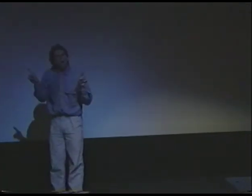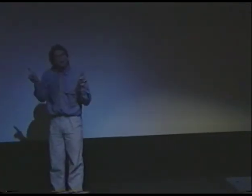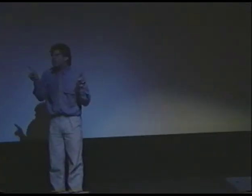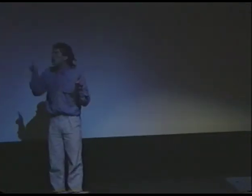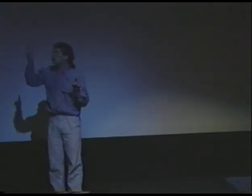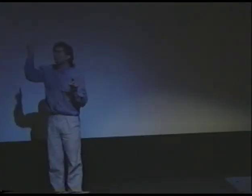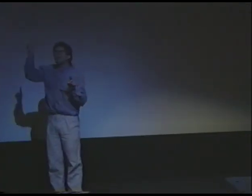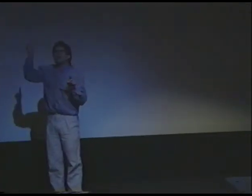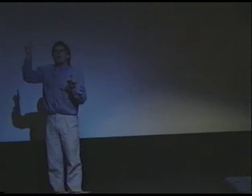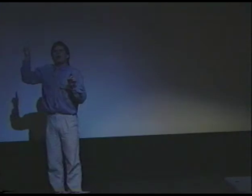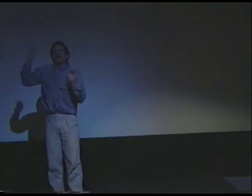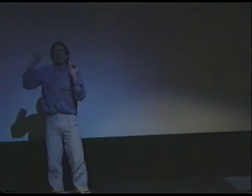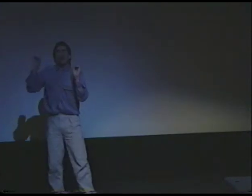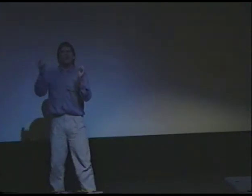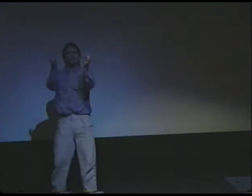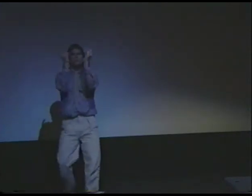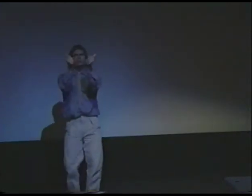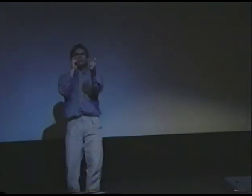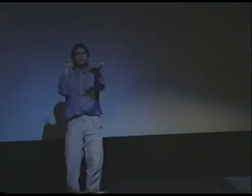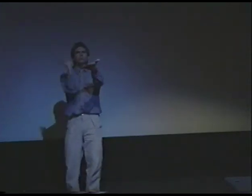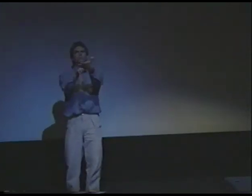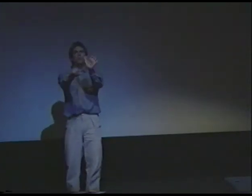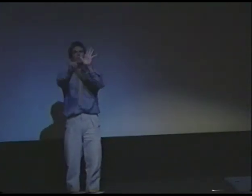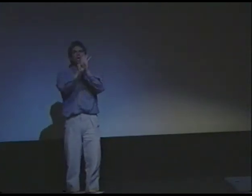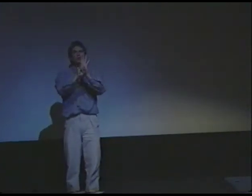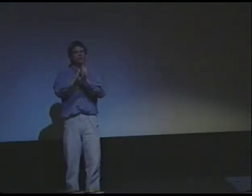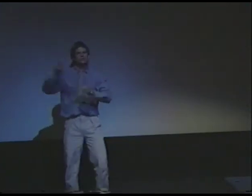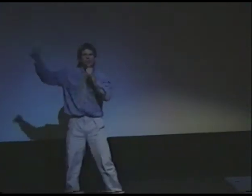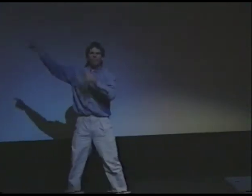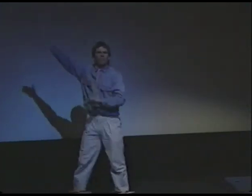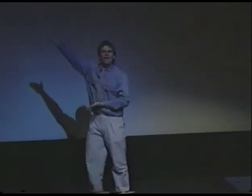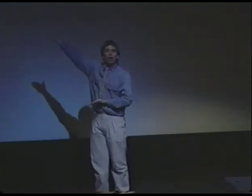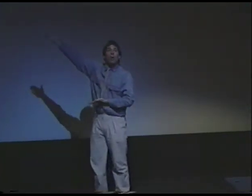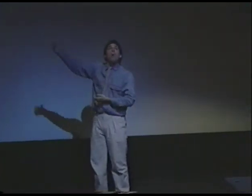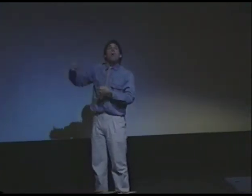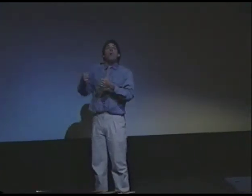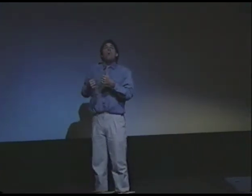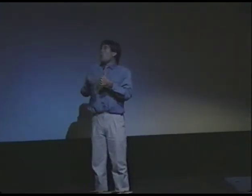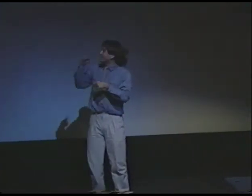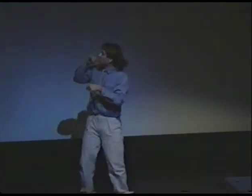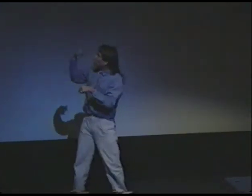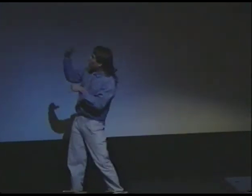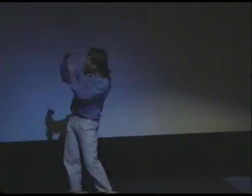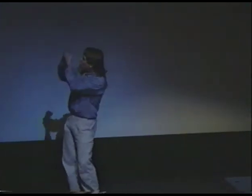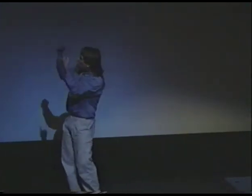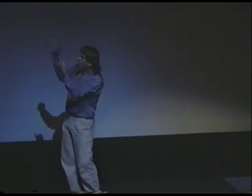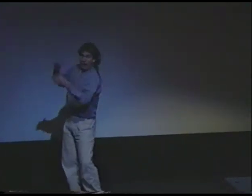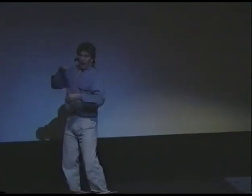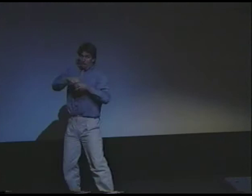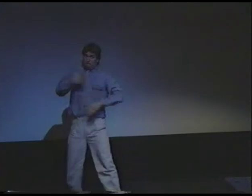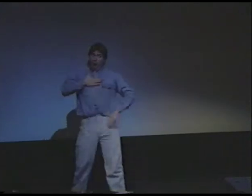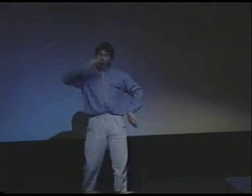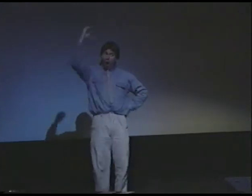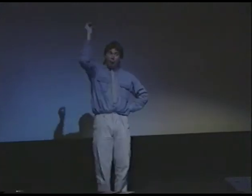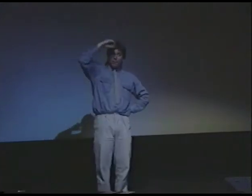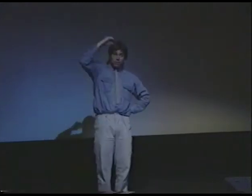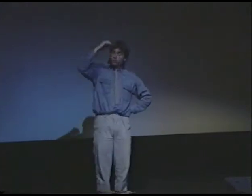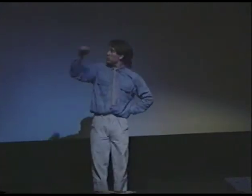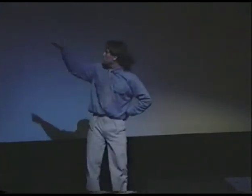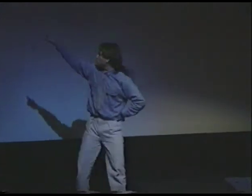It has it, but it's not quickly recognizable imaging.